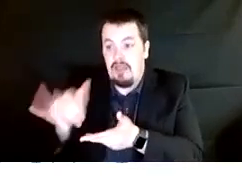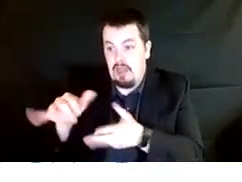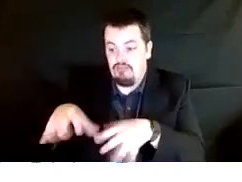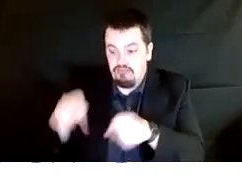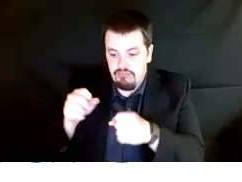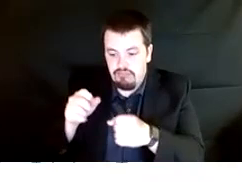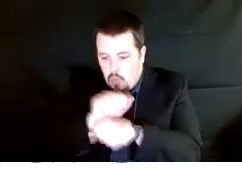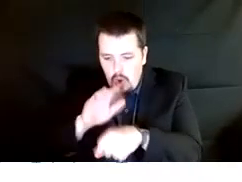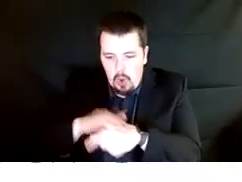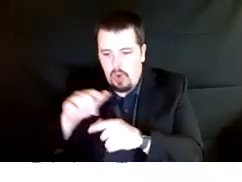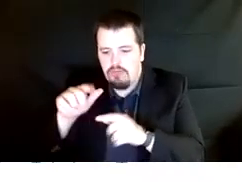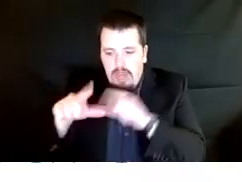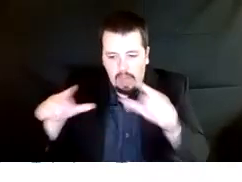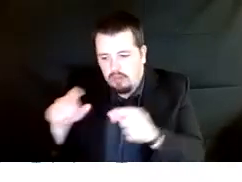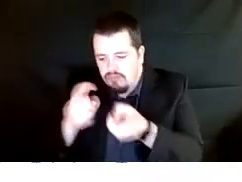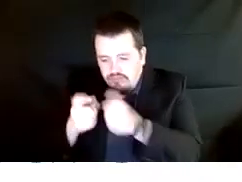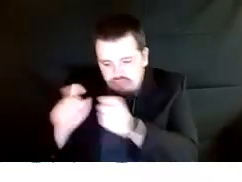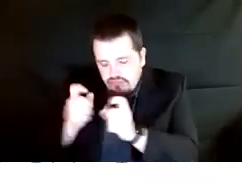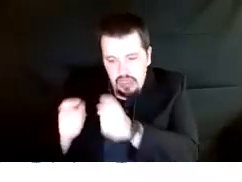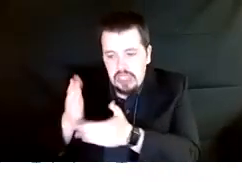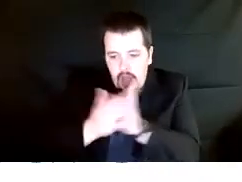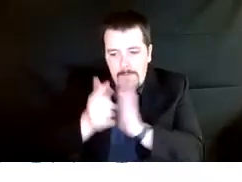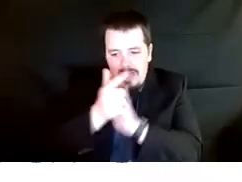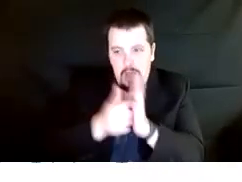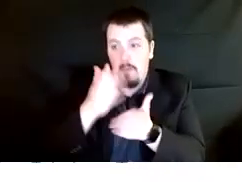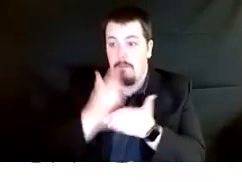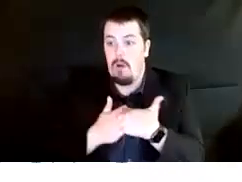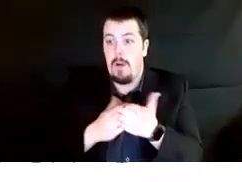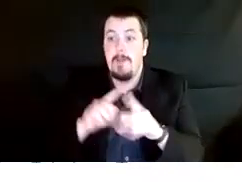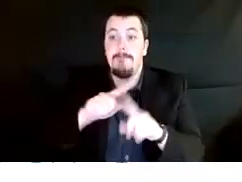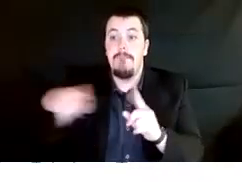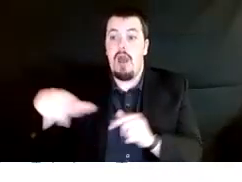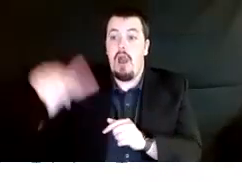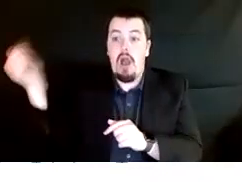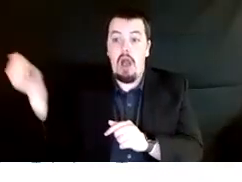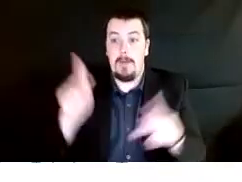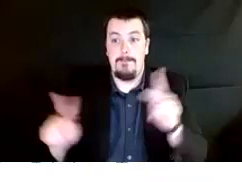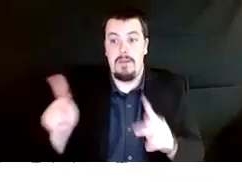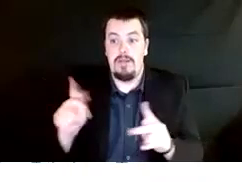language and did some of the legal pieces, but the other people that were not lawyers, that were